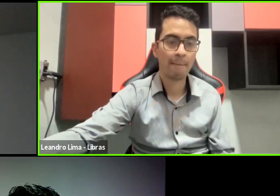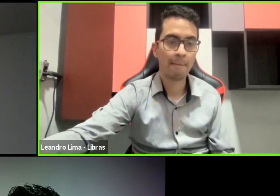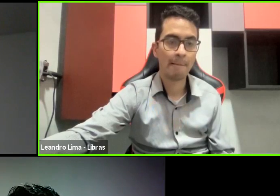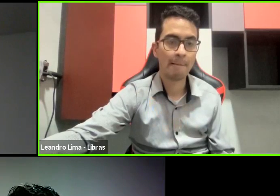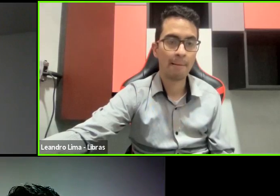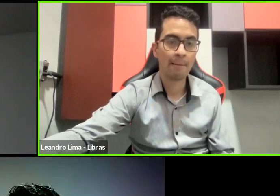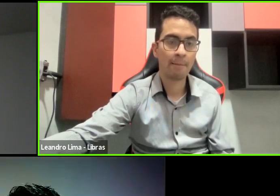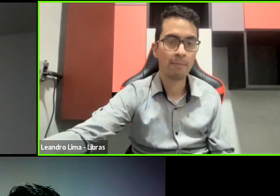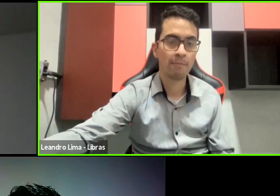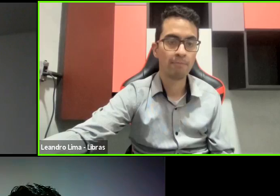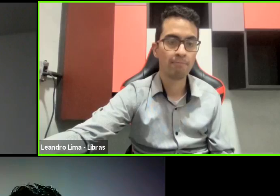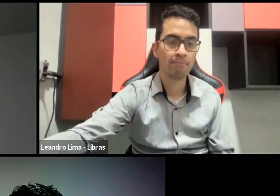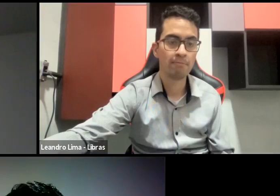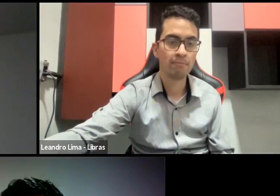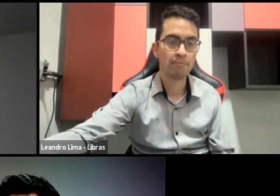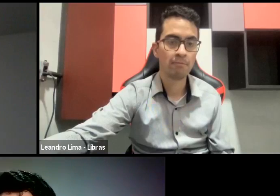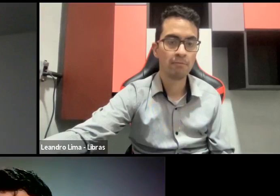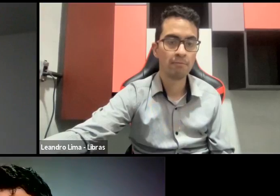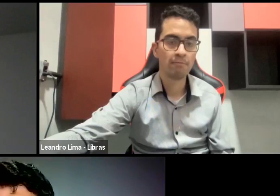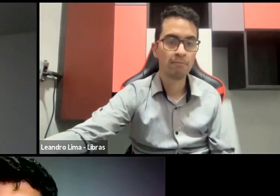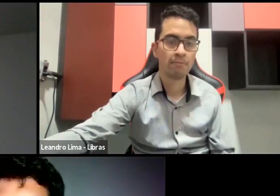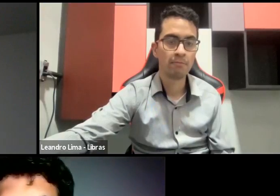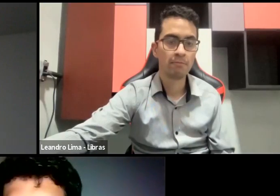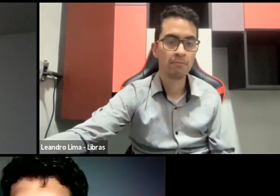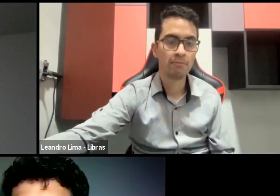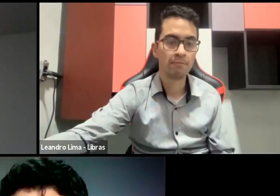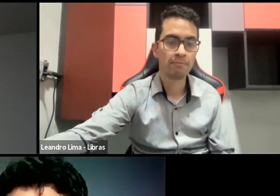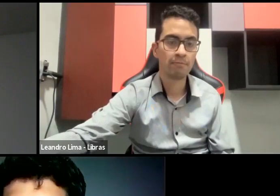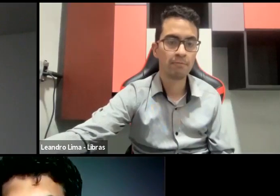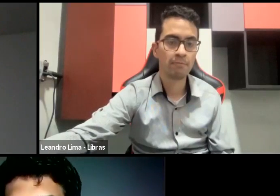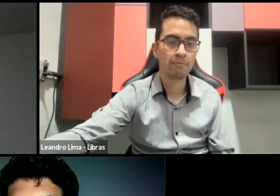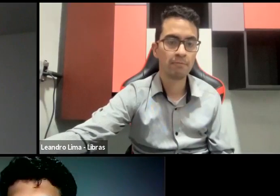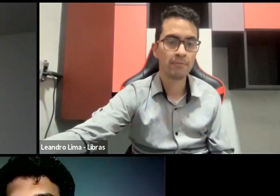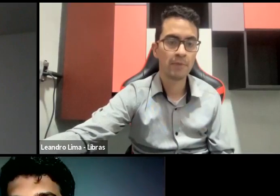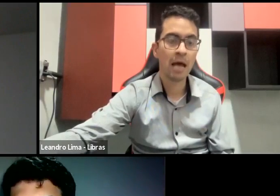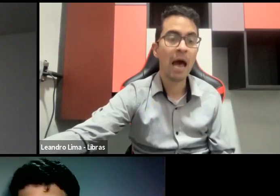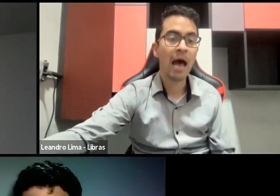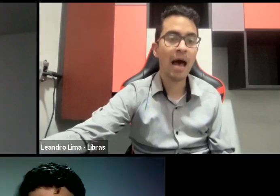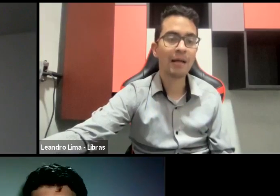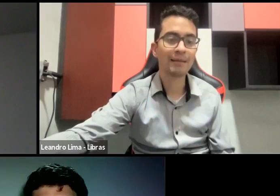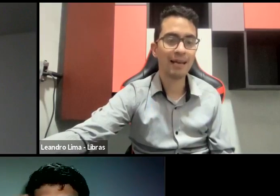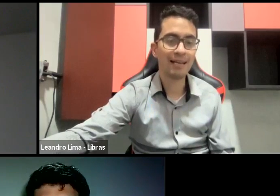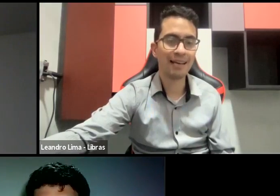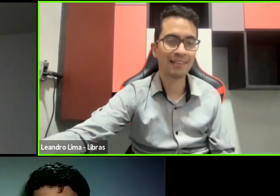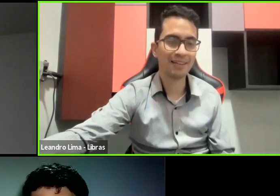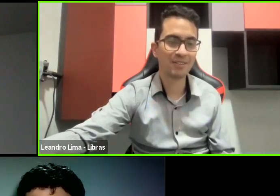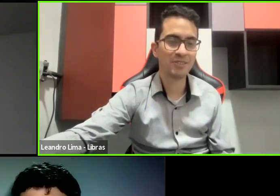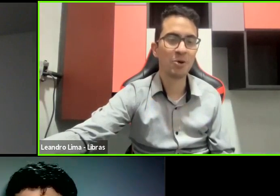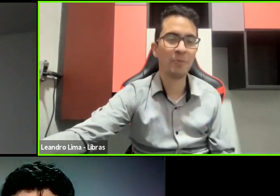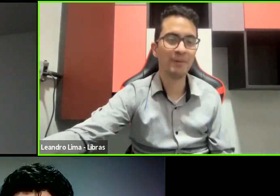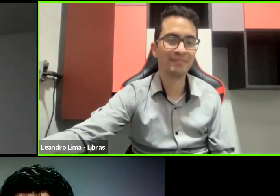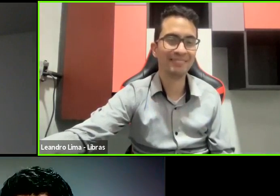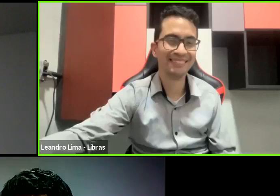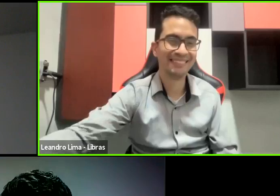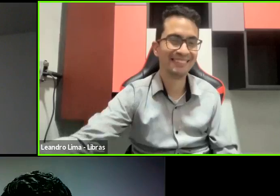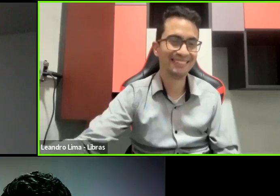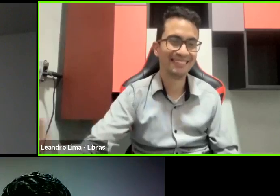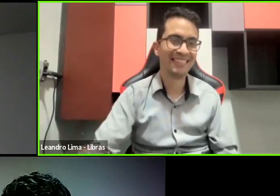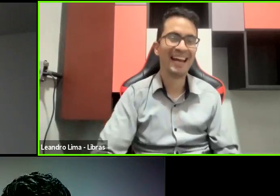have a saving grace, Kim Kardashian. e blue for today's blue for today's. purposes.